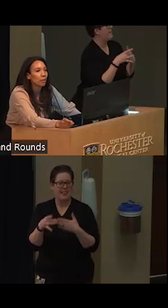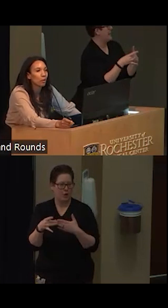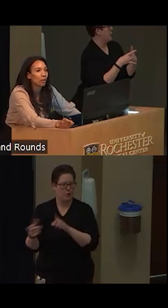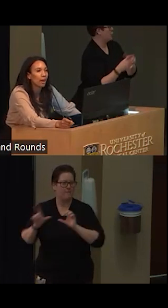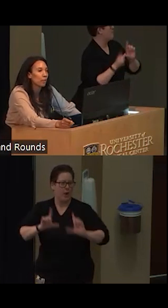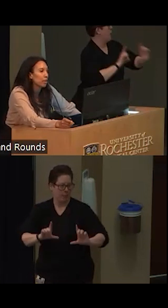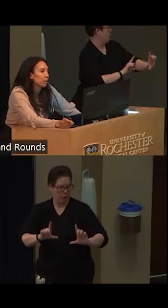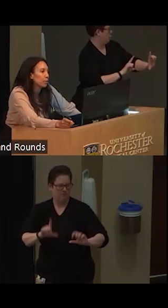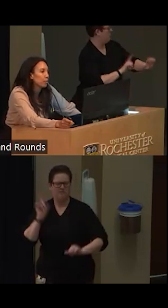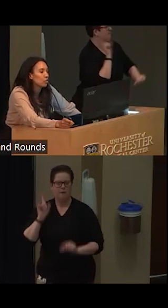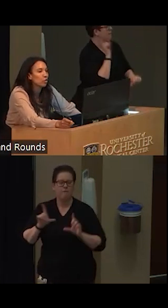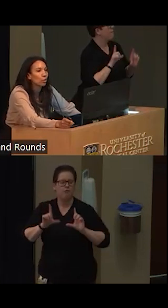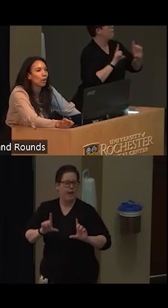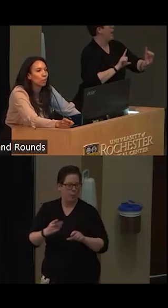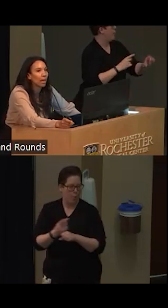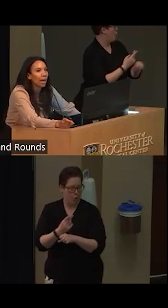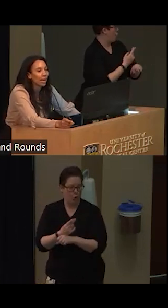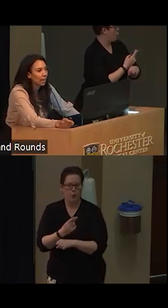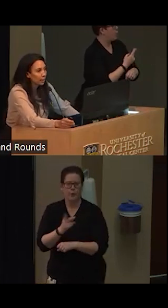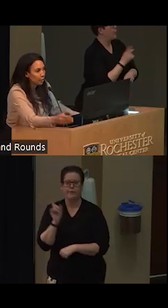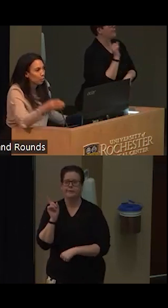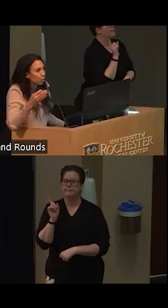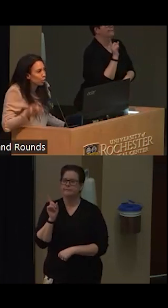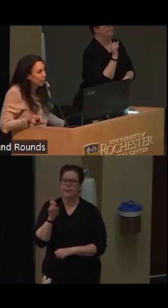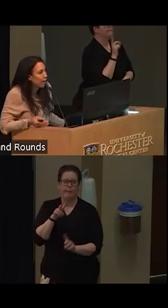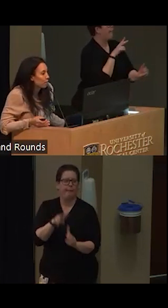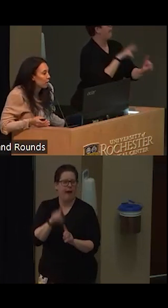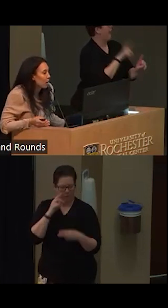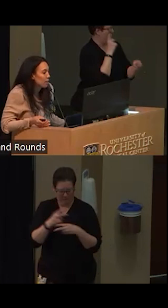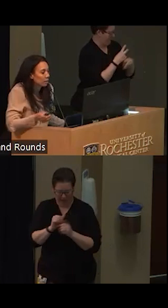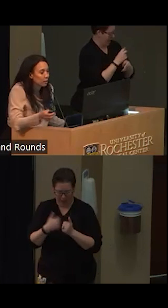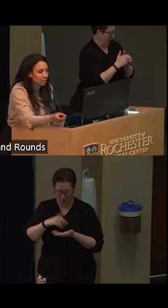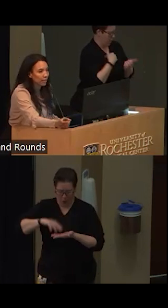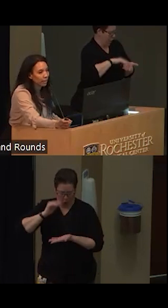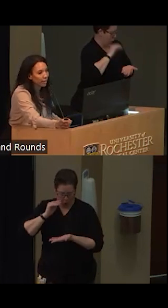is the framework that we used to apply to learning how to become an inclusive leader